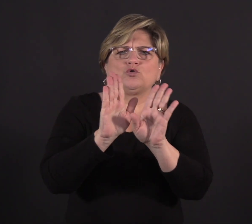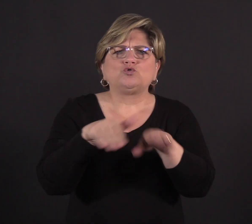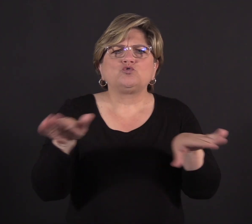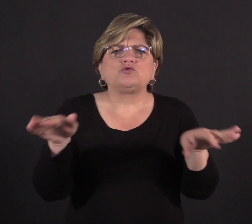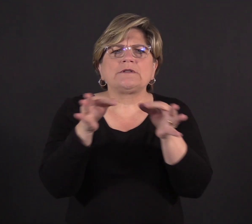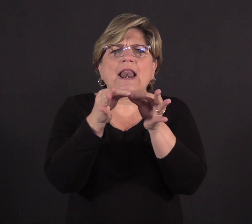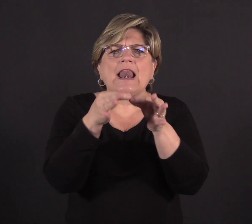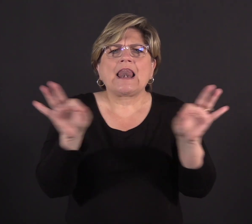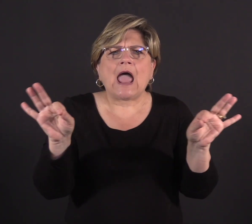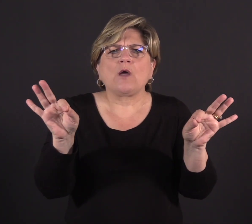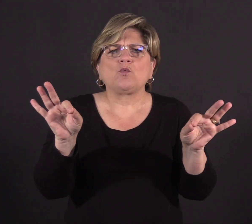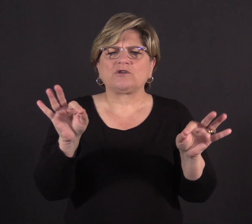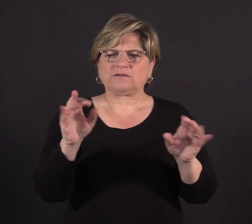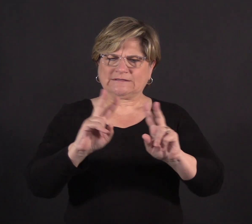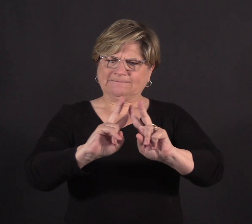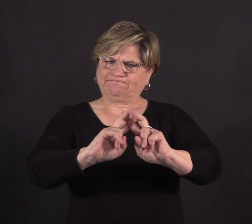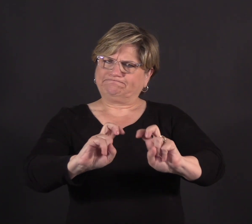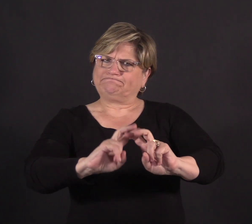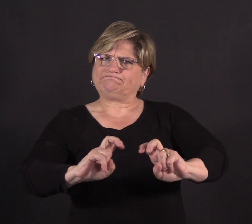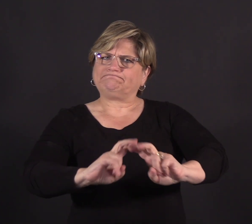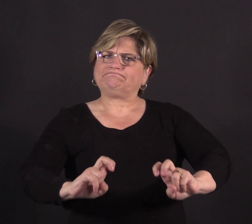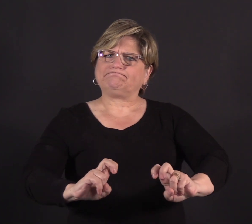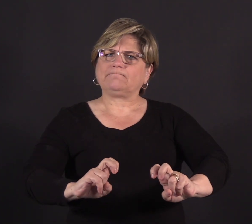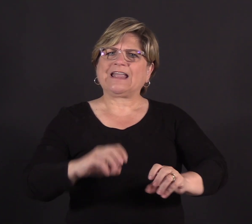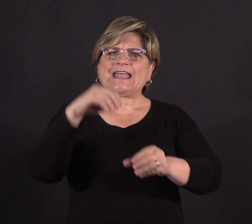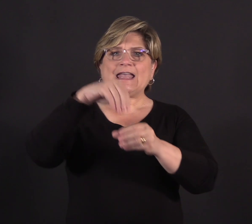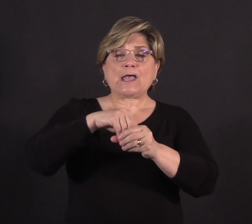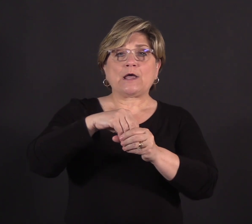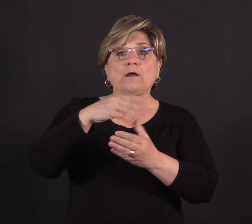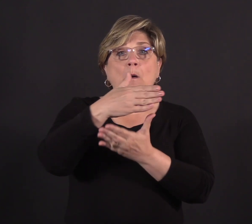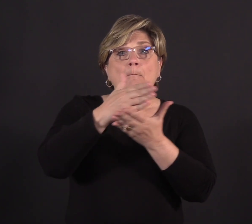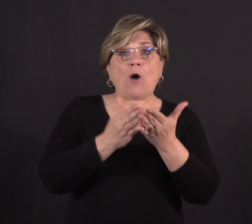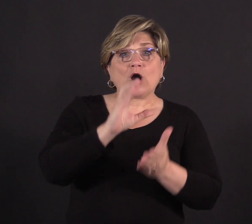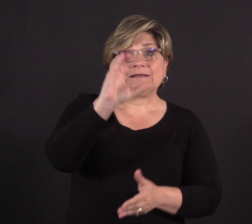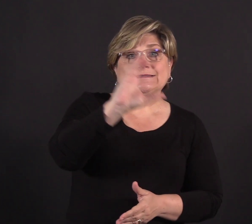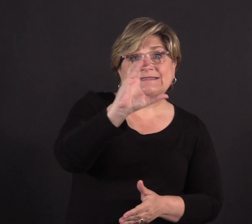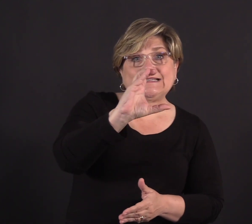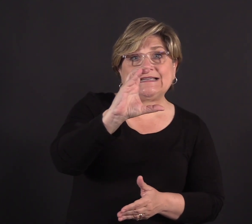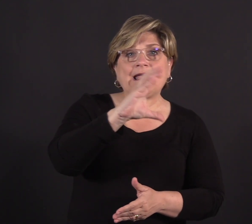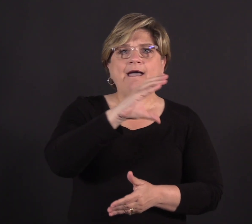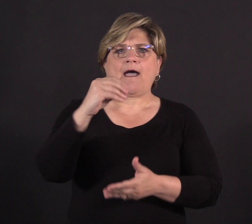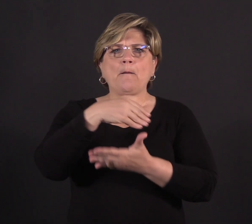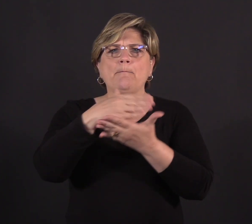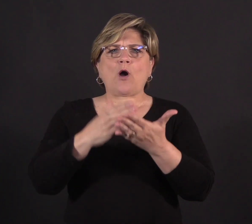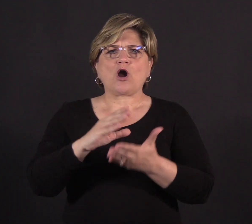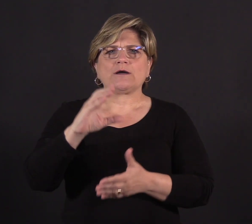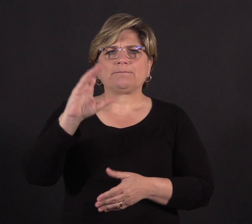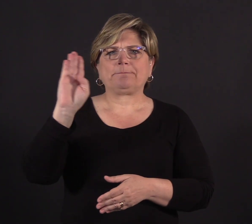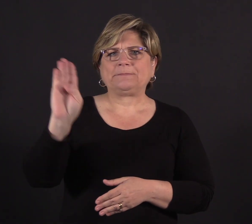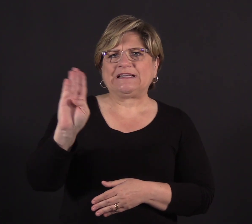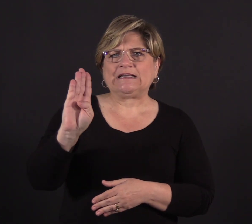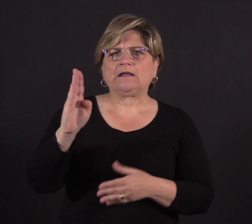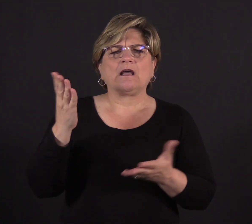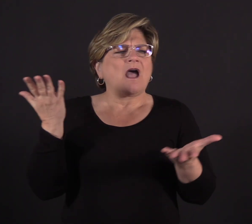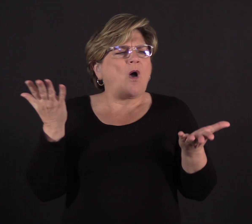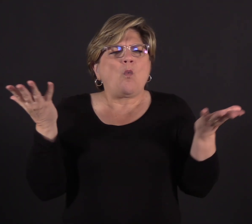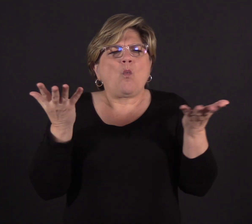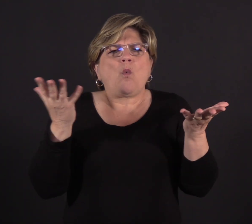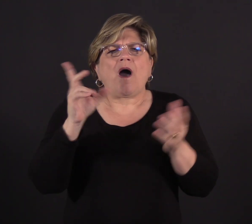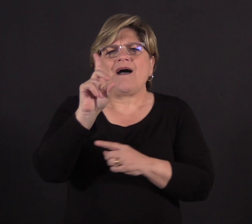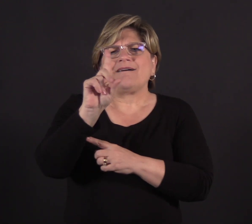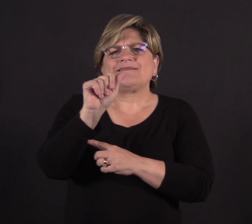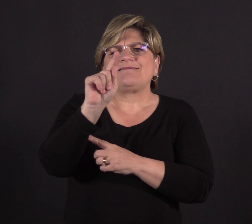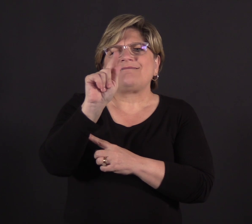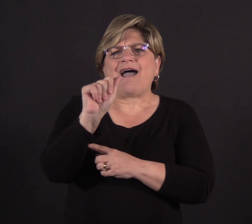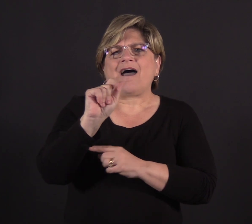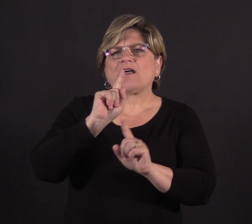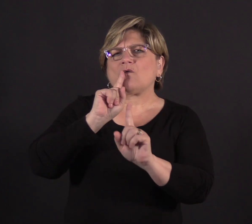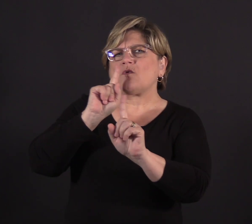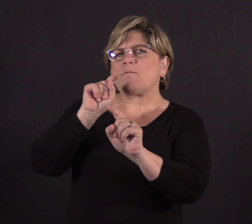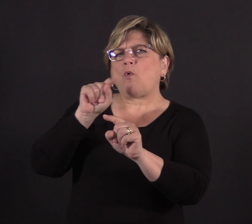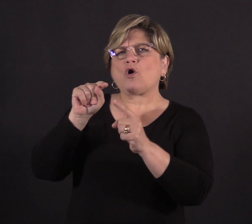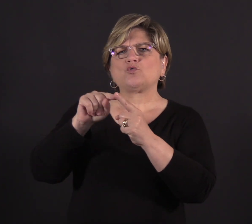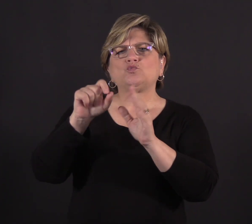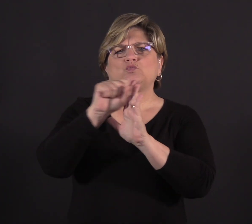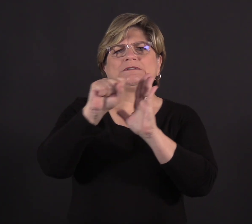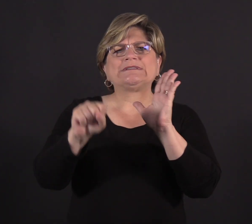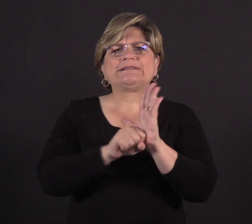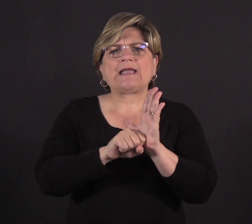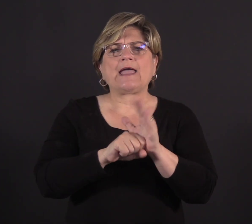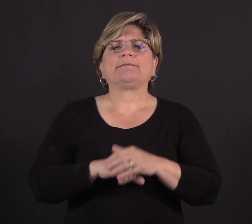in Part C and Part B and what data is reported to the state.